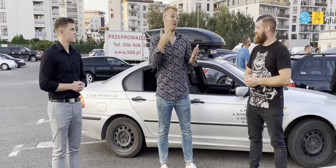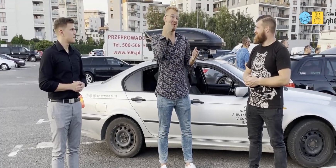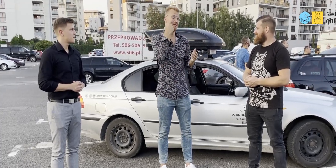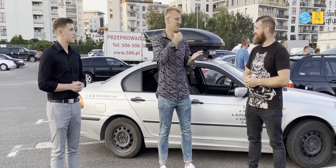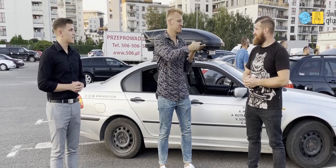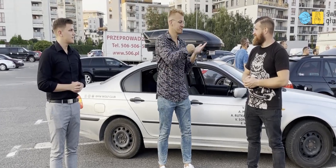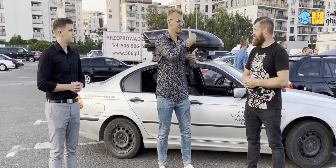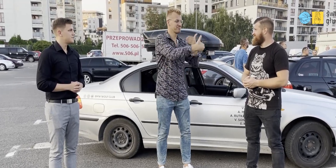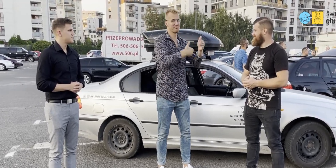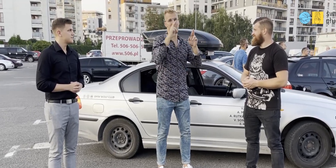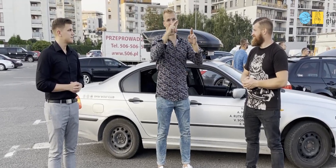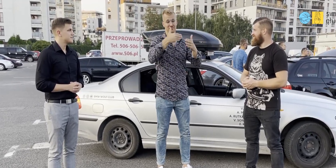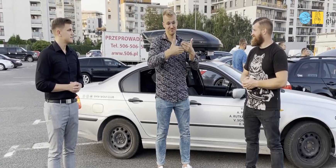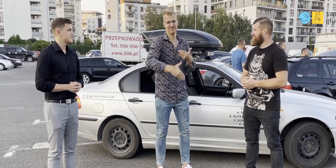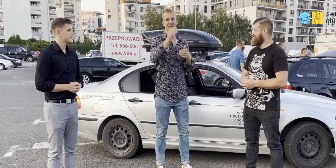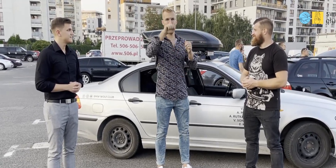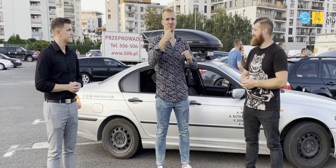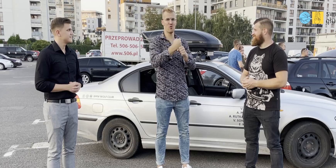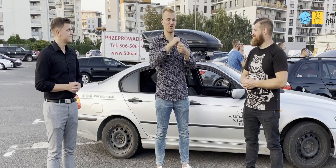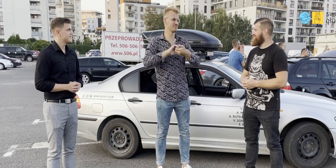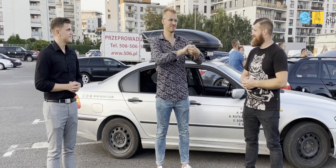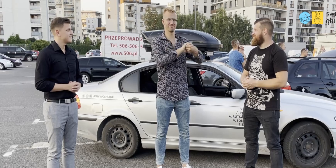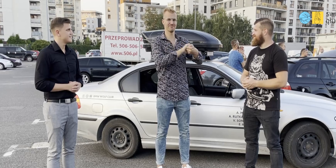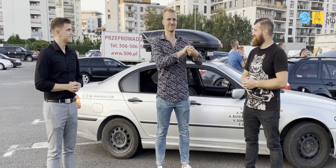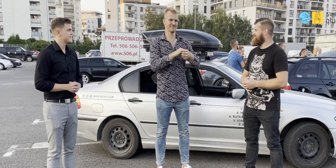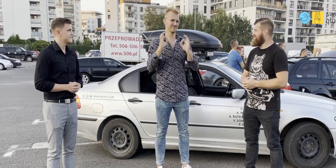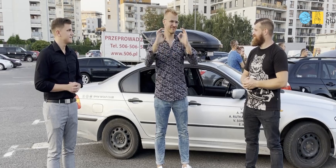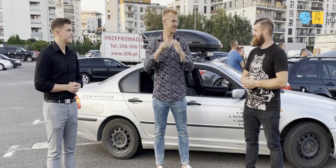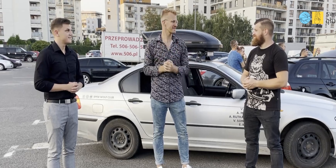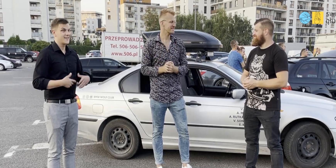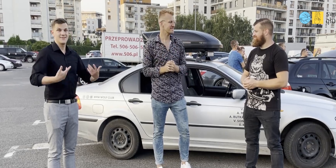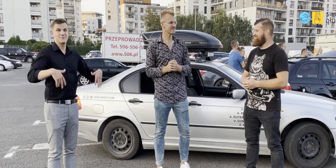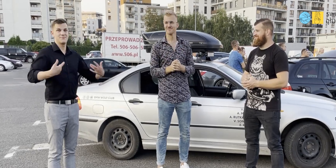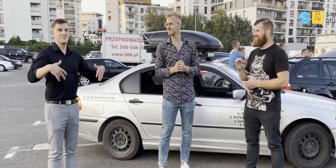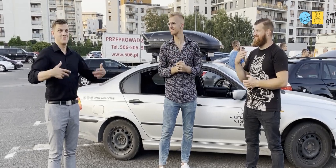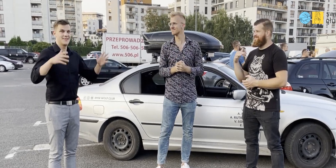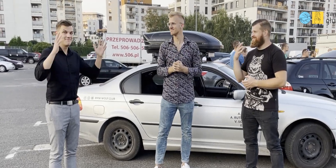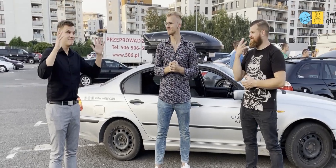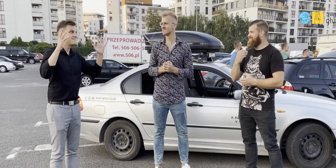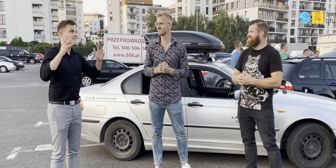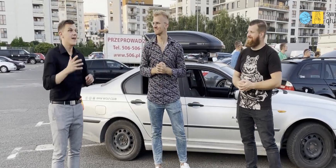We have already negotiated the details of the cooperation and we hope that we will start cooperation soon. [K] Wow!